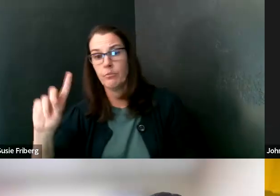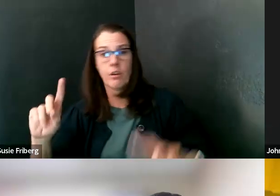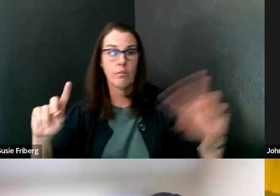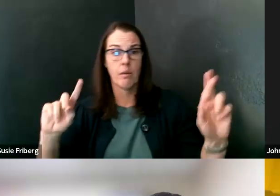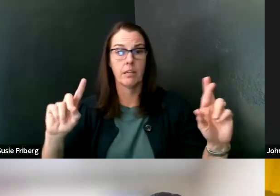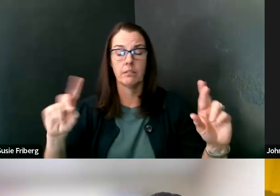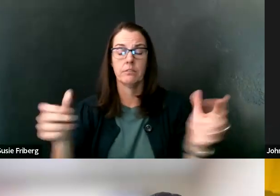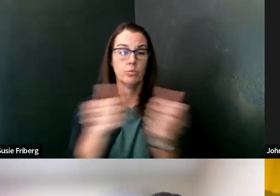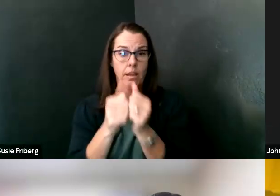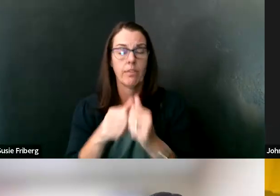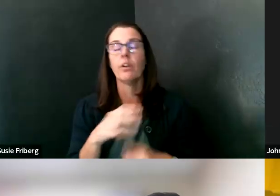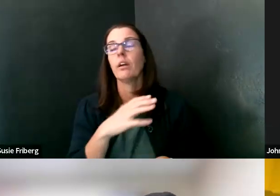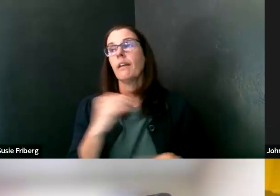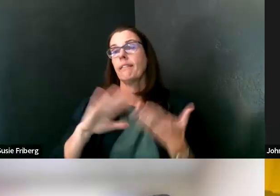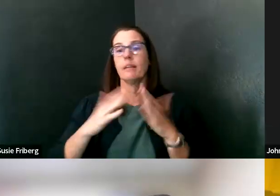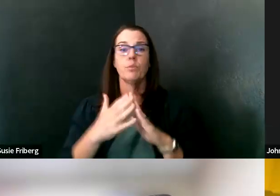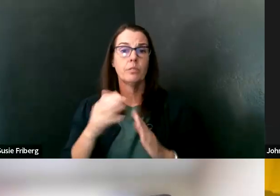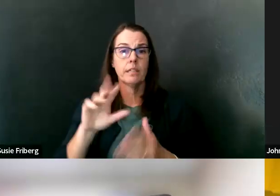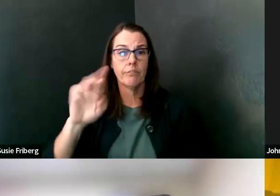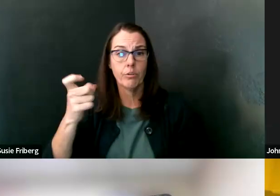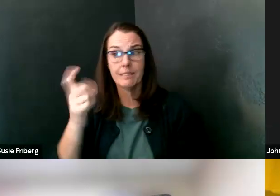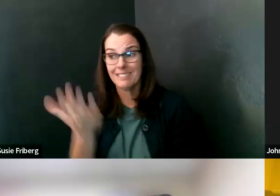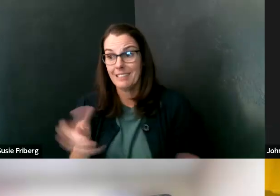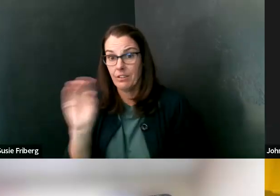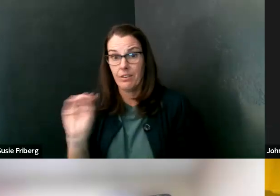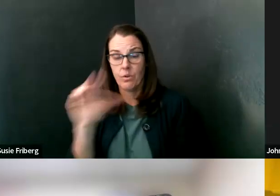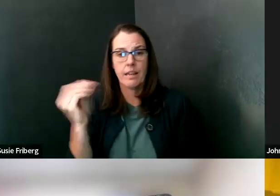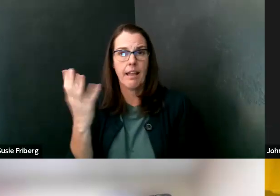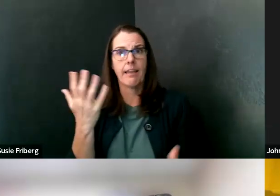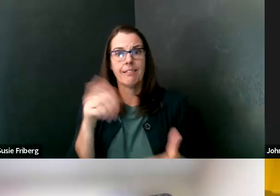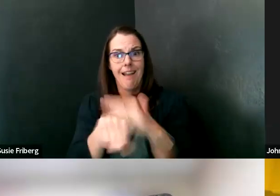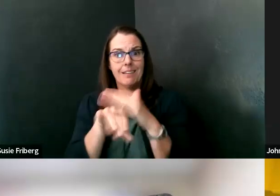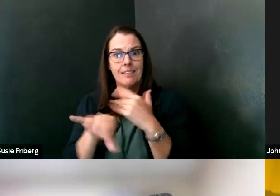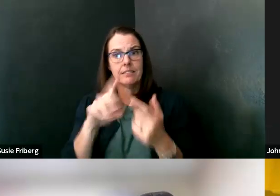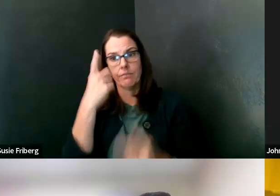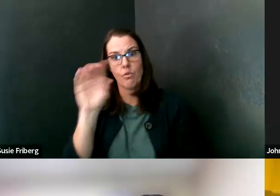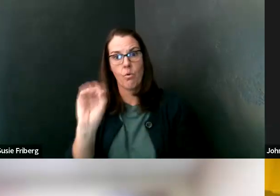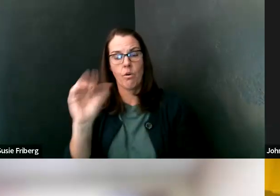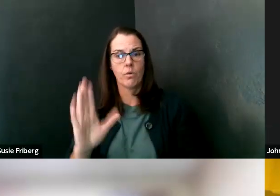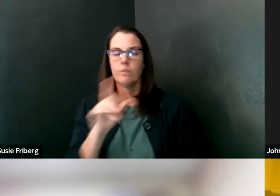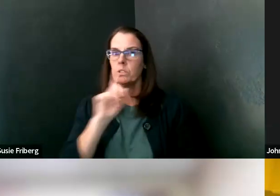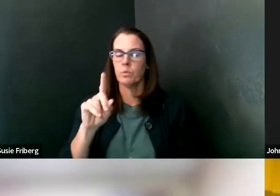communityarmacies in Oregon and ensuring pharmacy access for Oregonians was the driving motivation